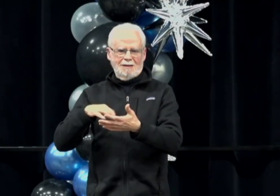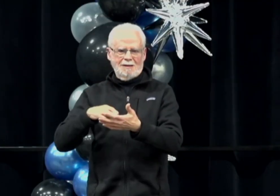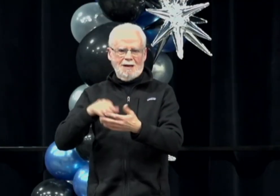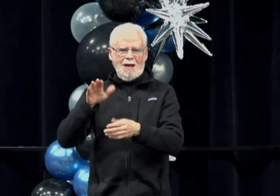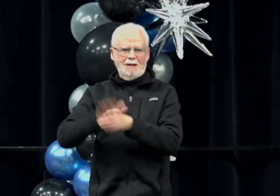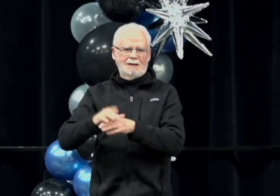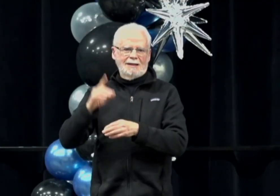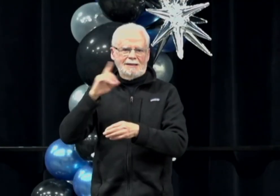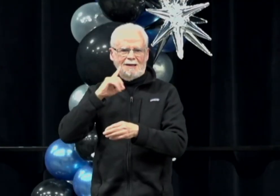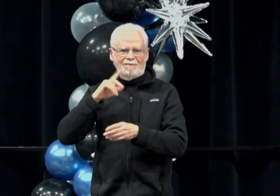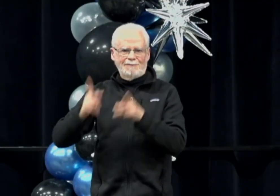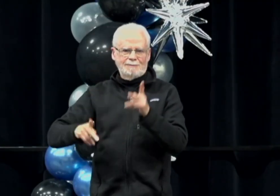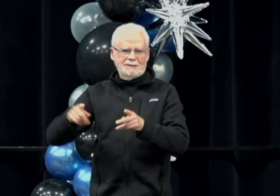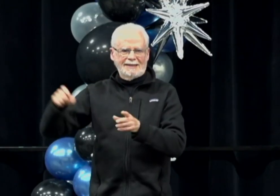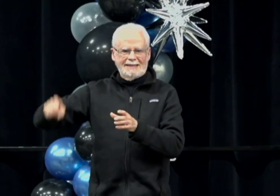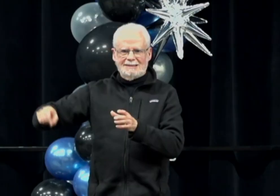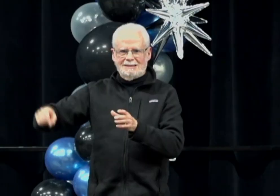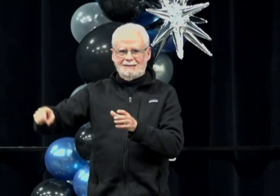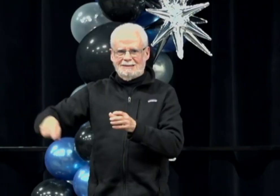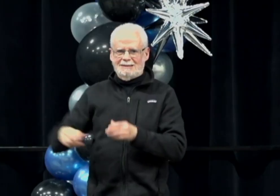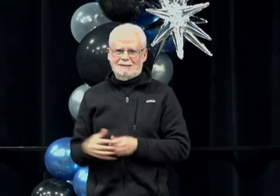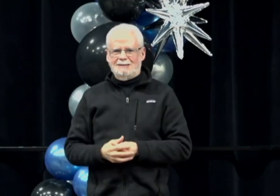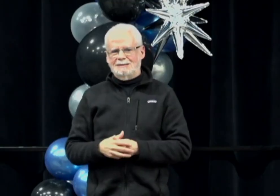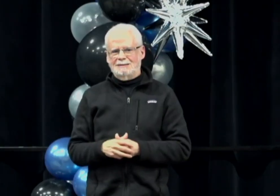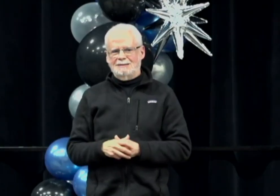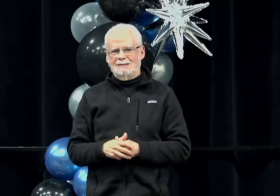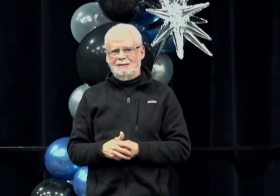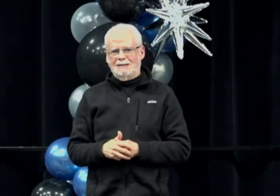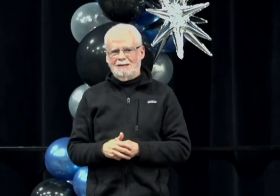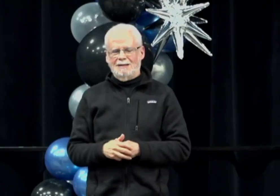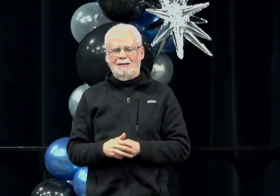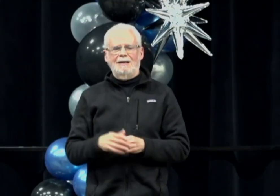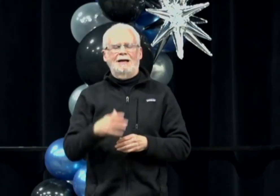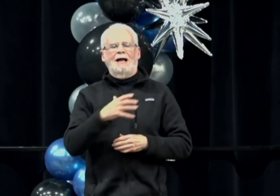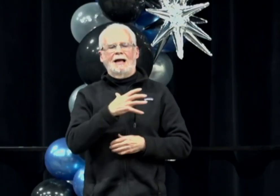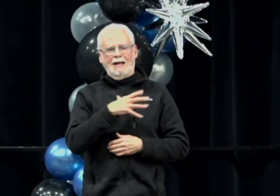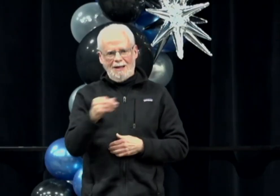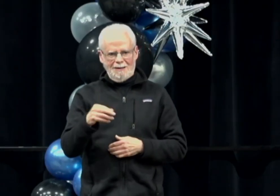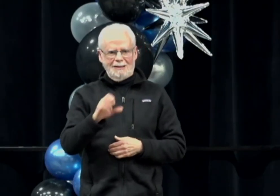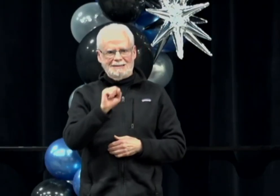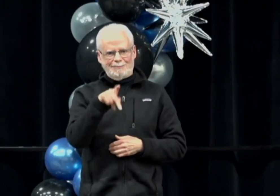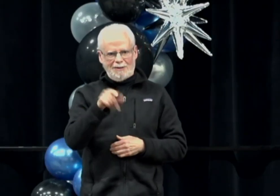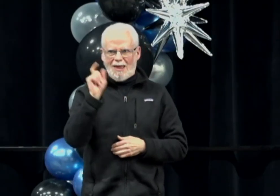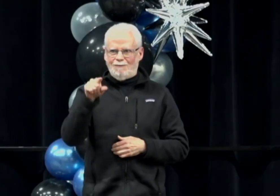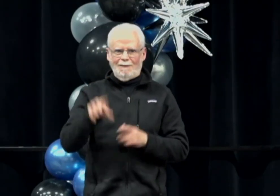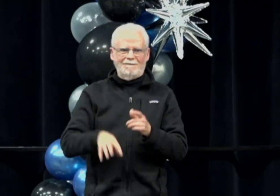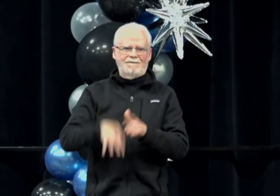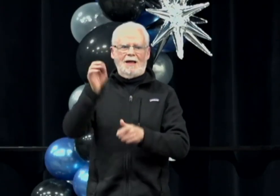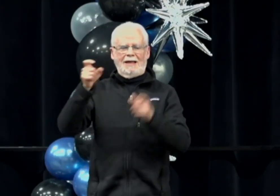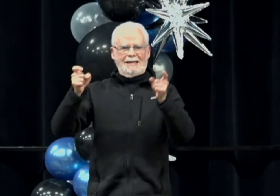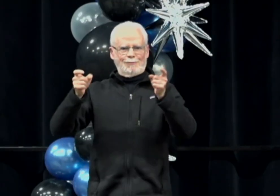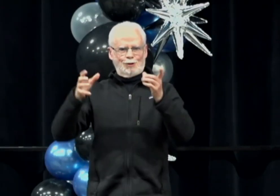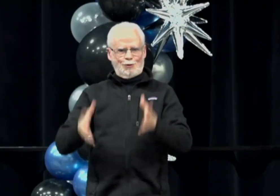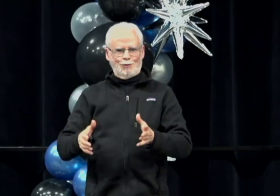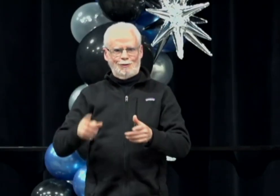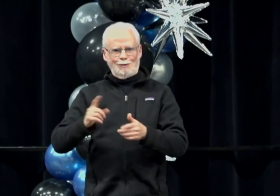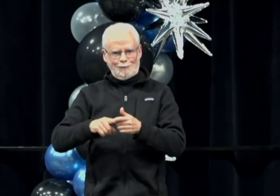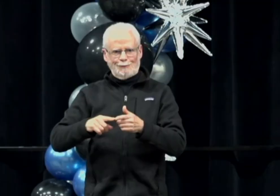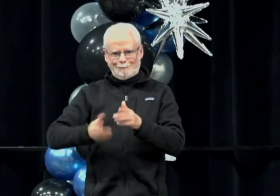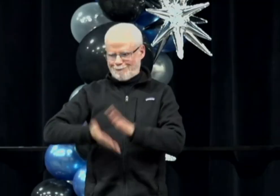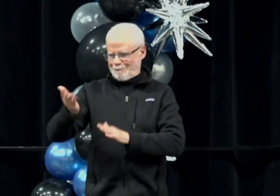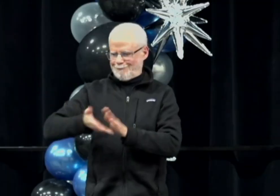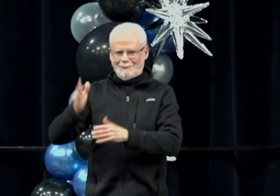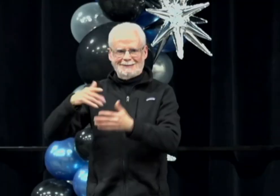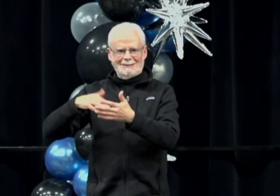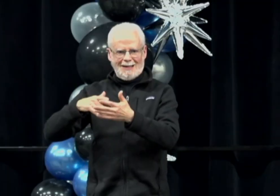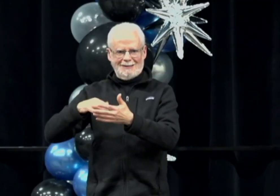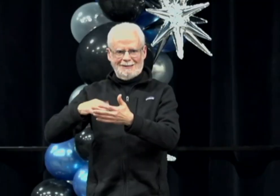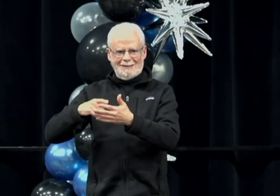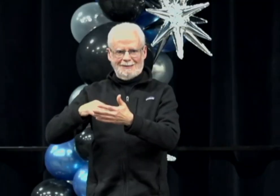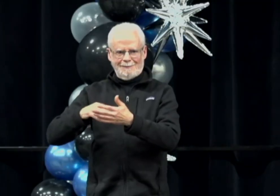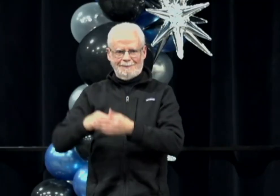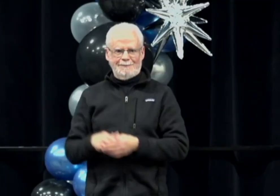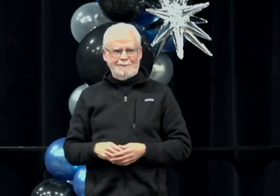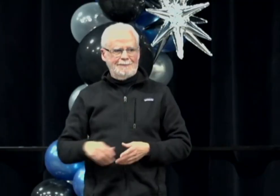the State Planning Agency (SPA) for $100,000 for a 2-year study on Deaf people’s needs, and